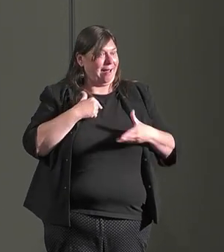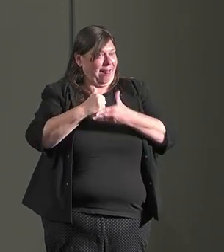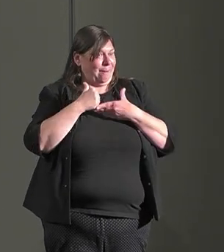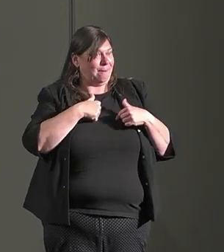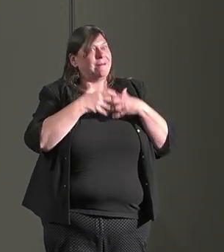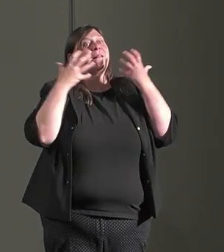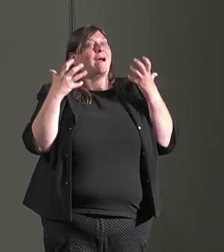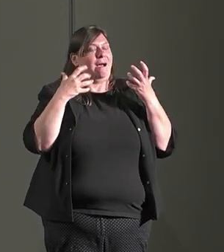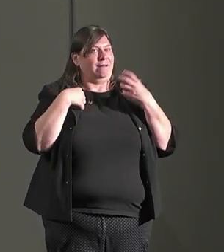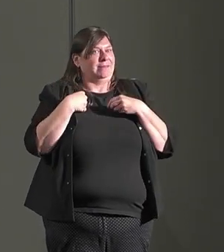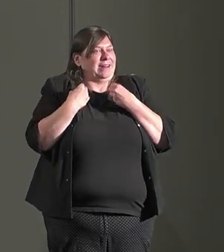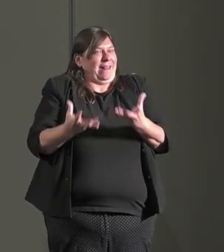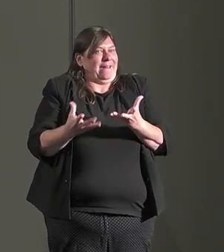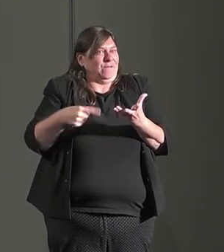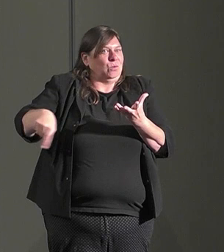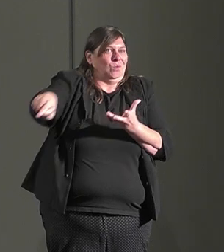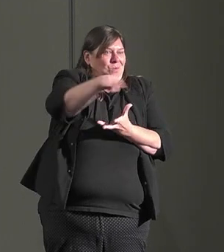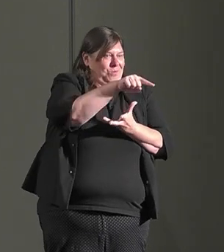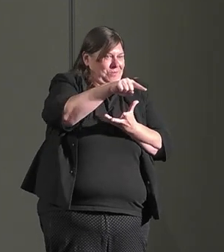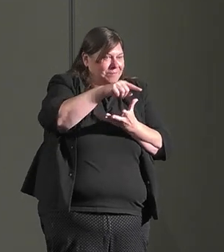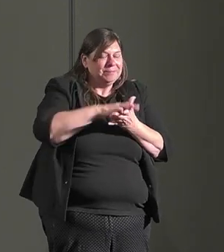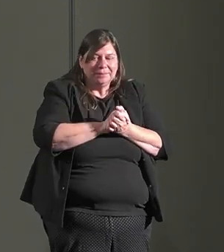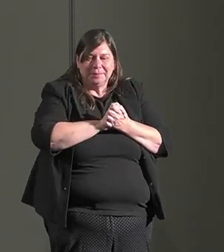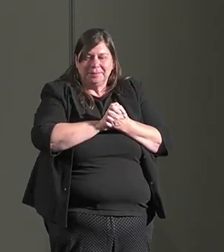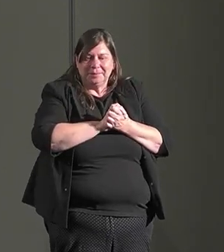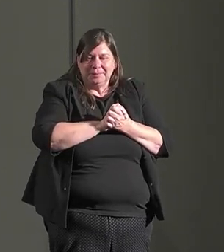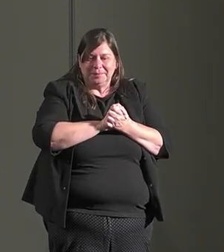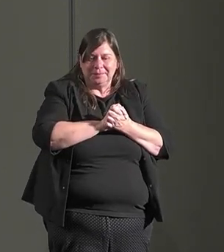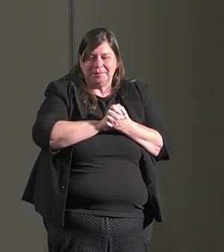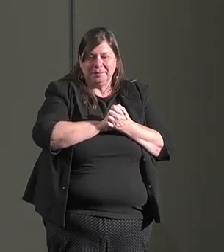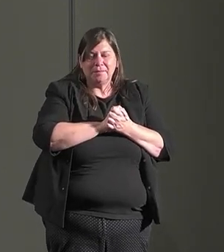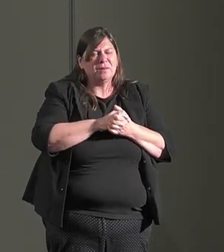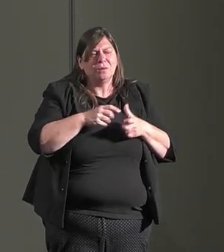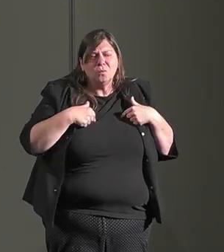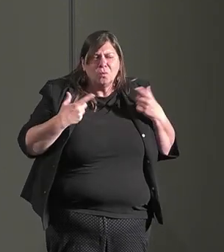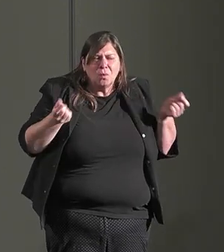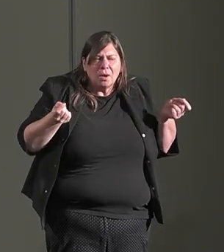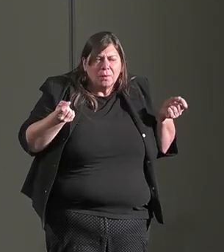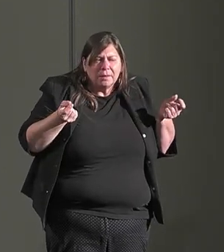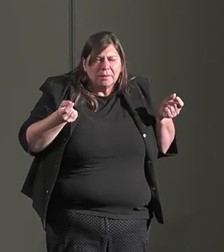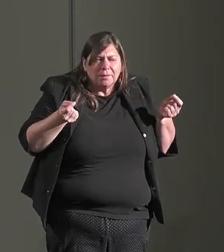of deliver what we can into the marketplace. What are we doing? I want to talk about today